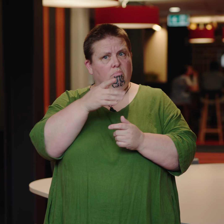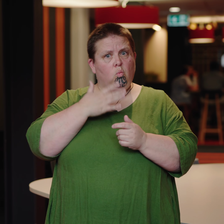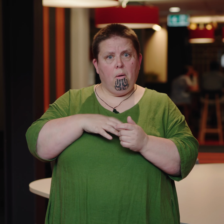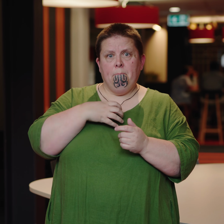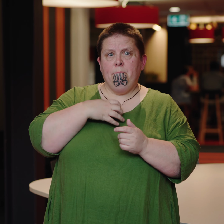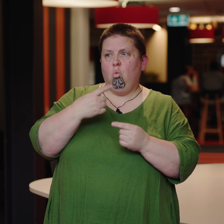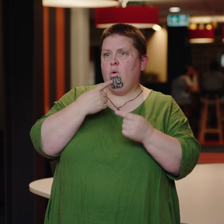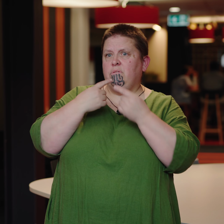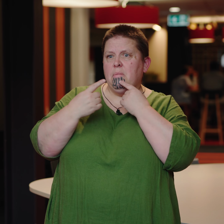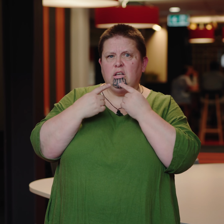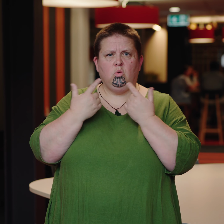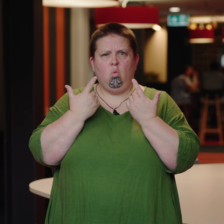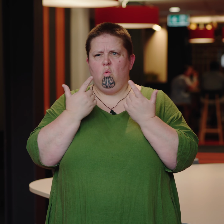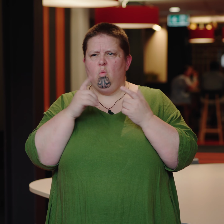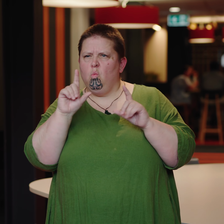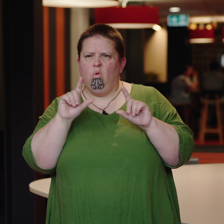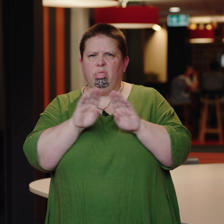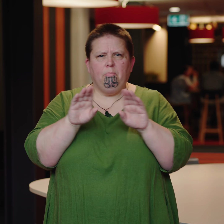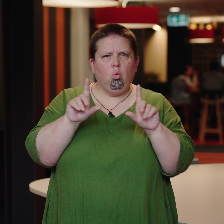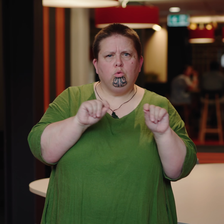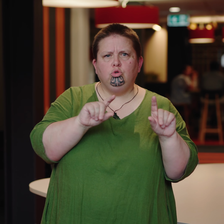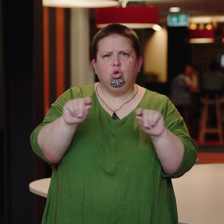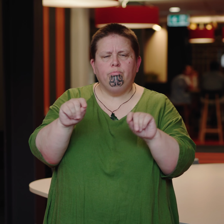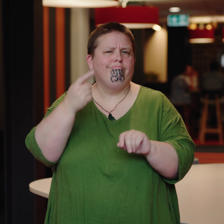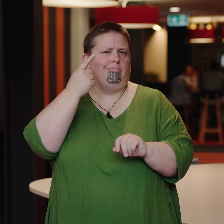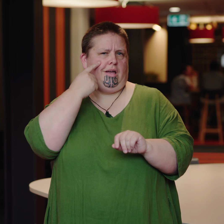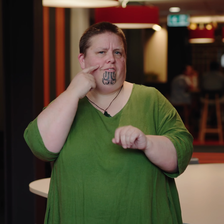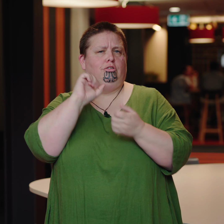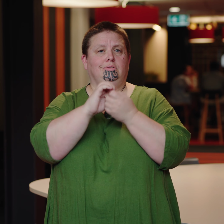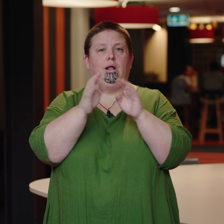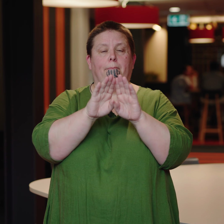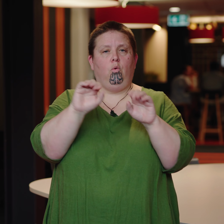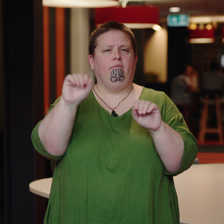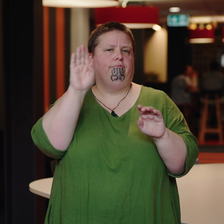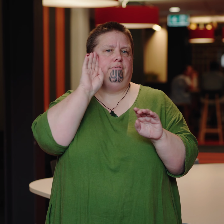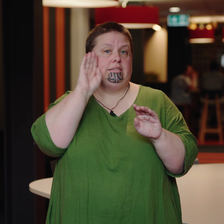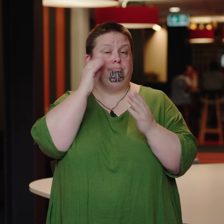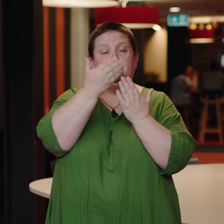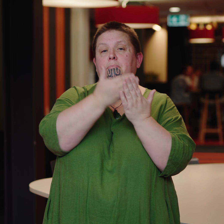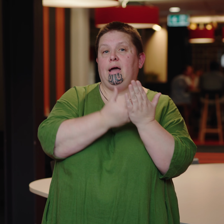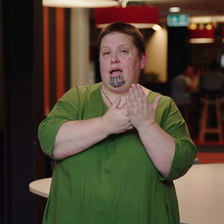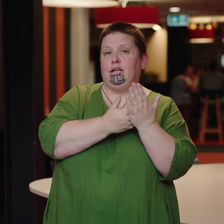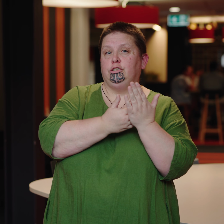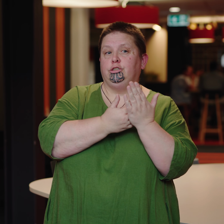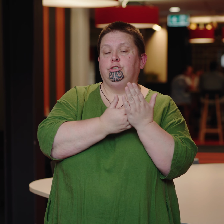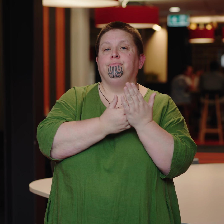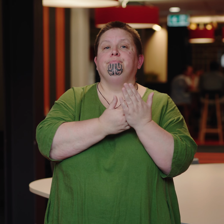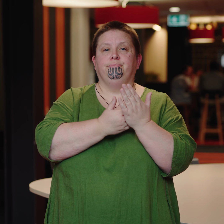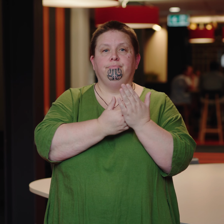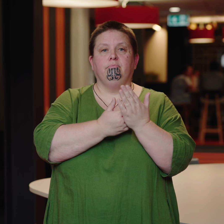If you want to keep up to date with the NZSL board, Check out their Facebook page by searching NZSL Board.